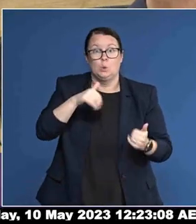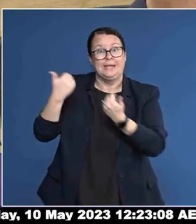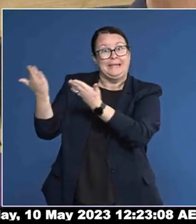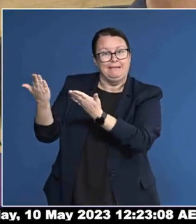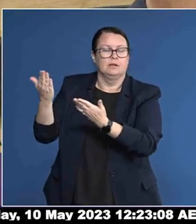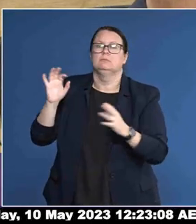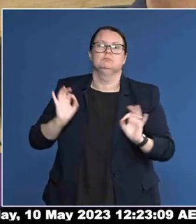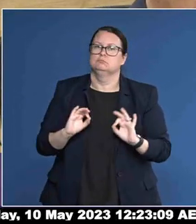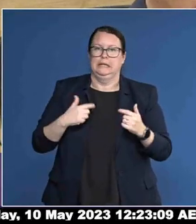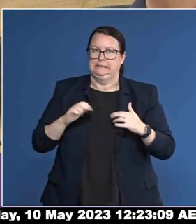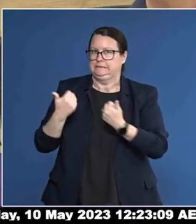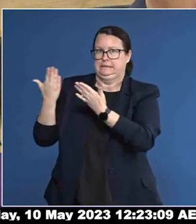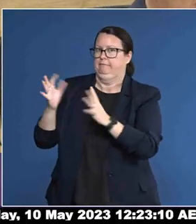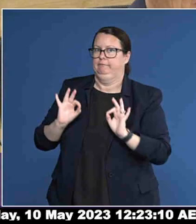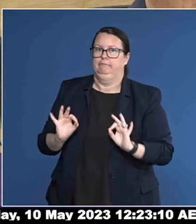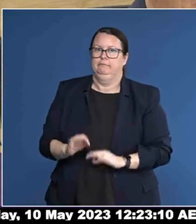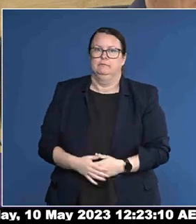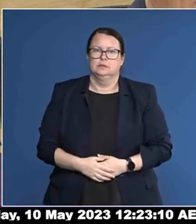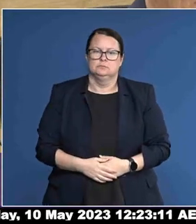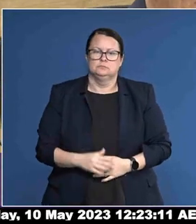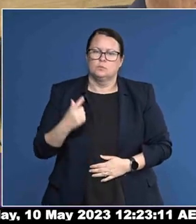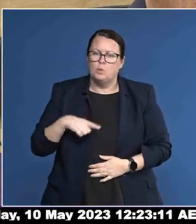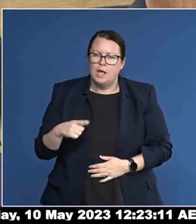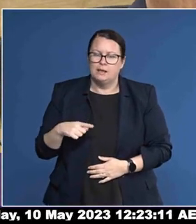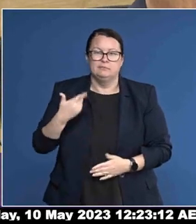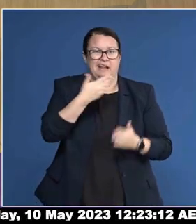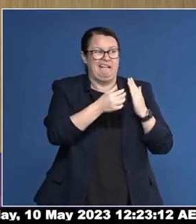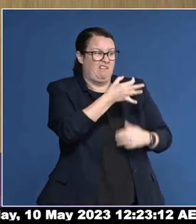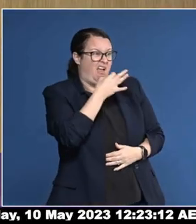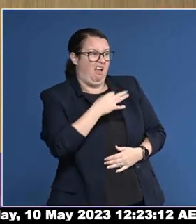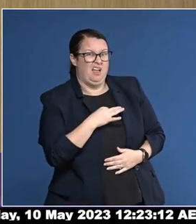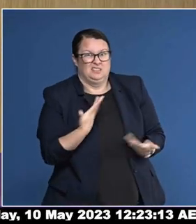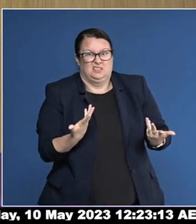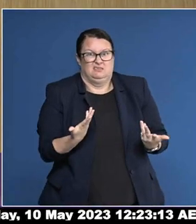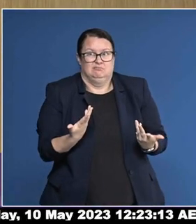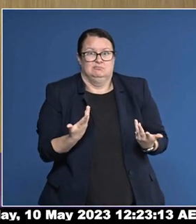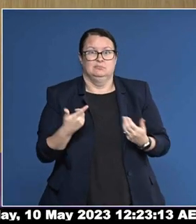Why not? MR CLARK: It was never requested, and the QFCC review was in two